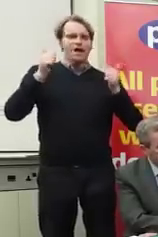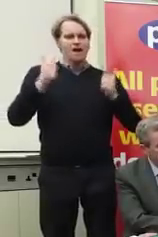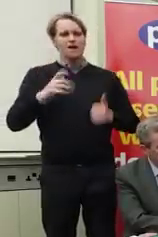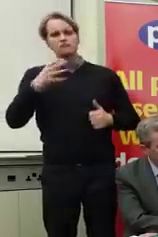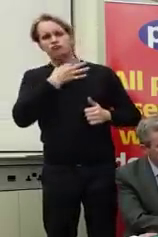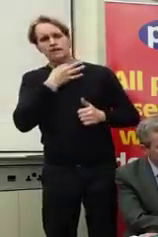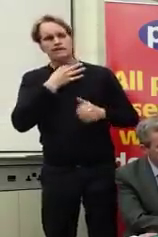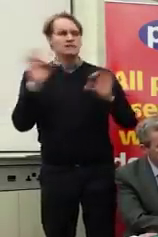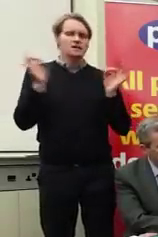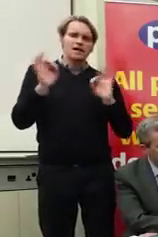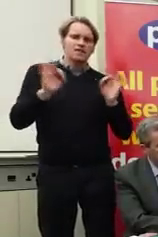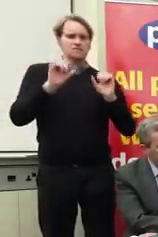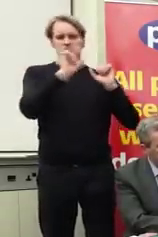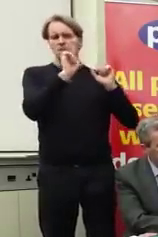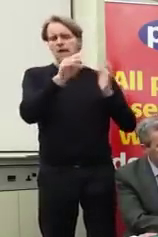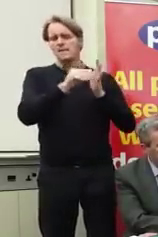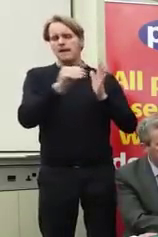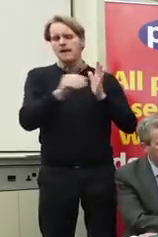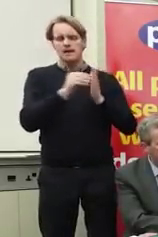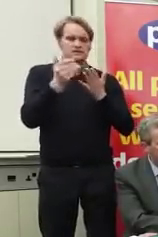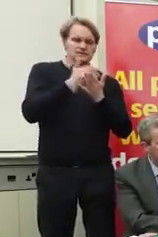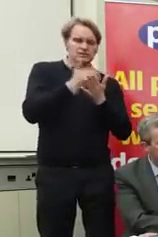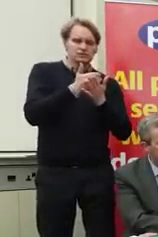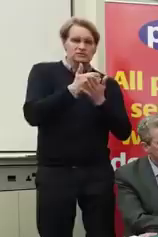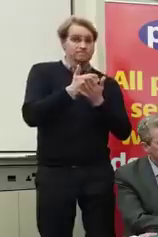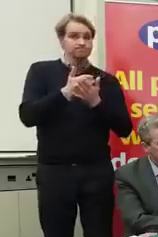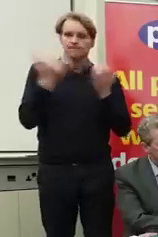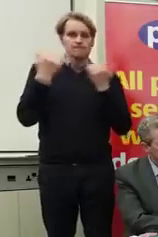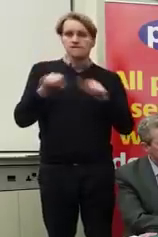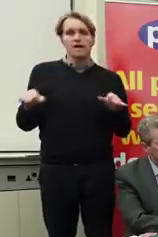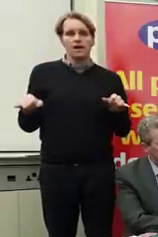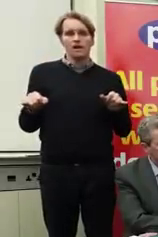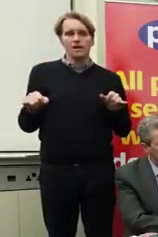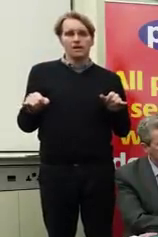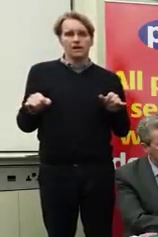private sector and they'd always be more efficient. That whole philosophy now